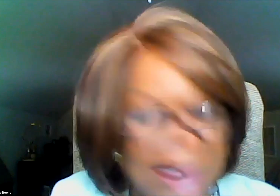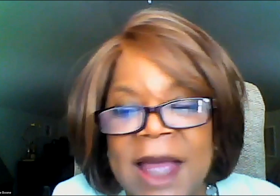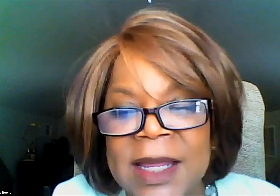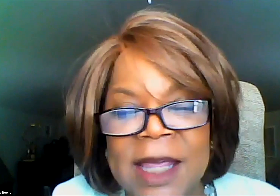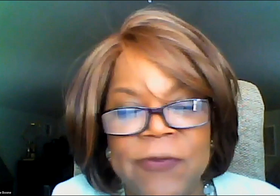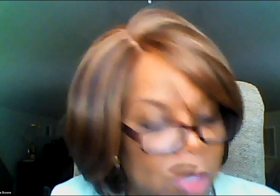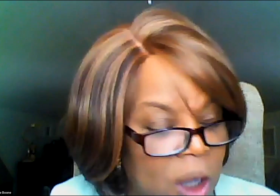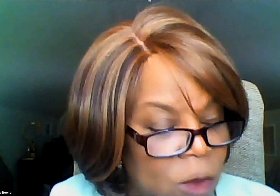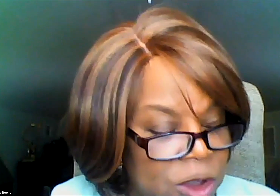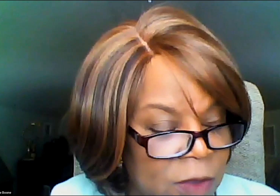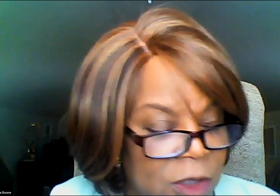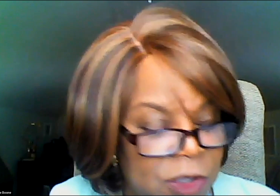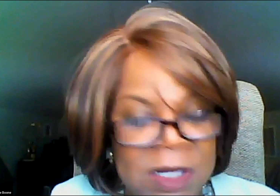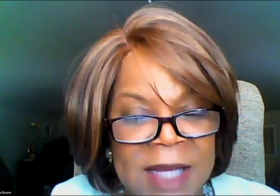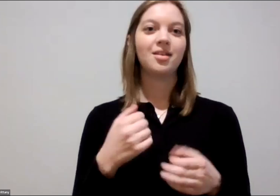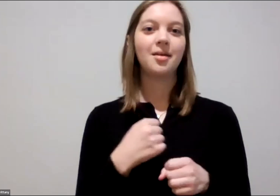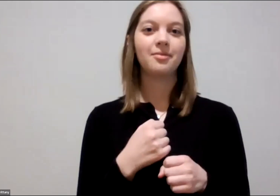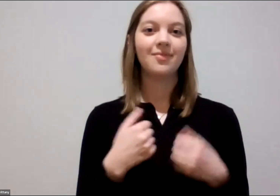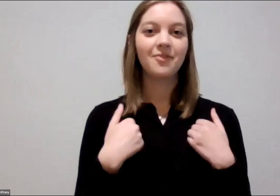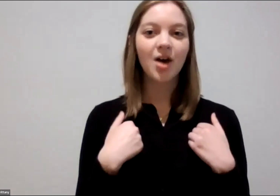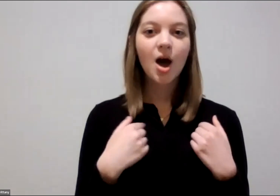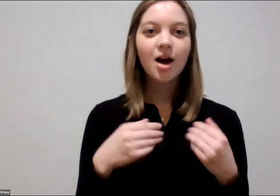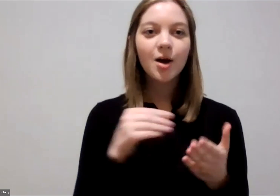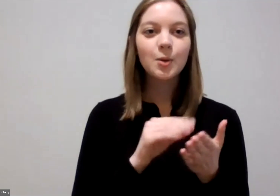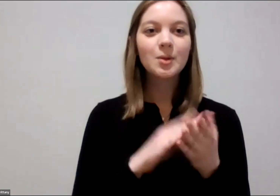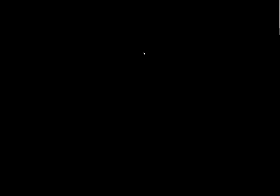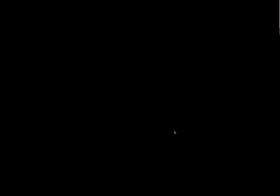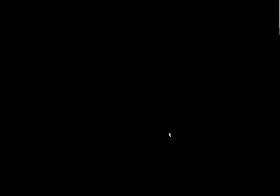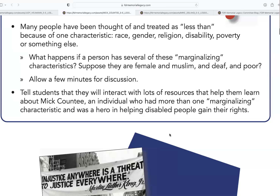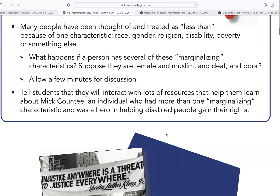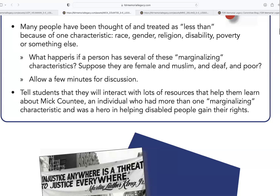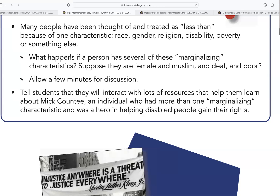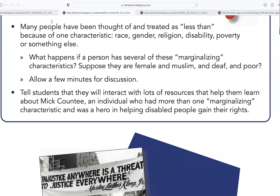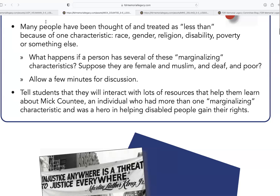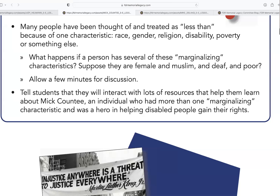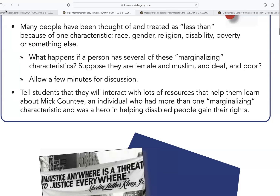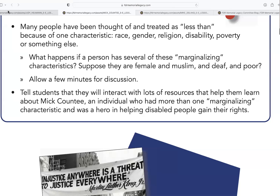And Kelly, If you would go to the Judy lesson, plan page 4.